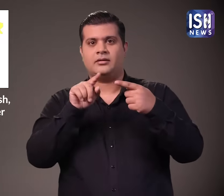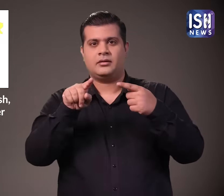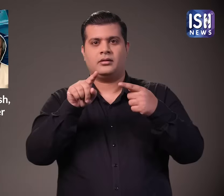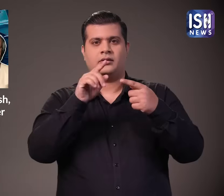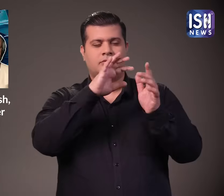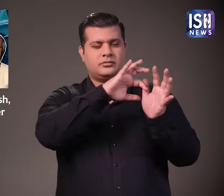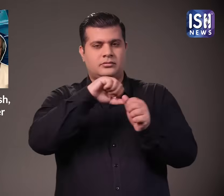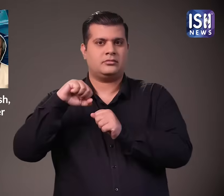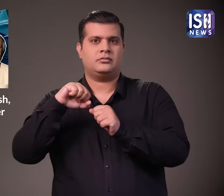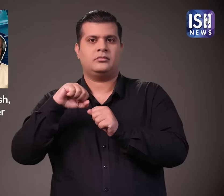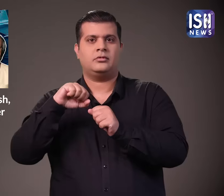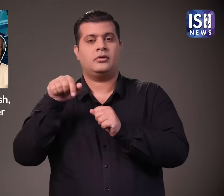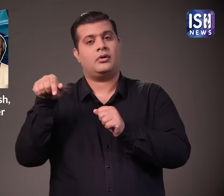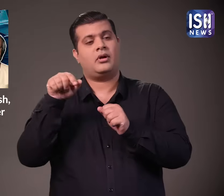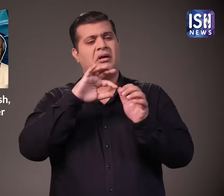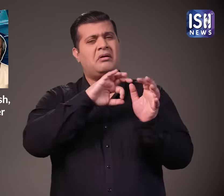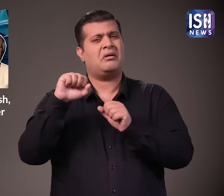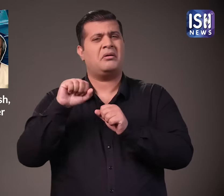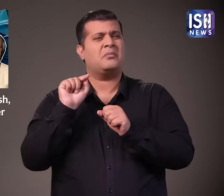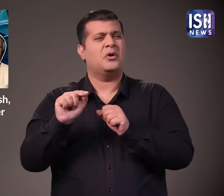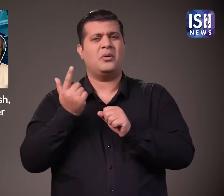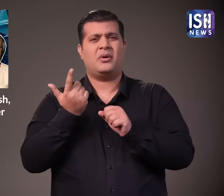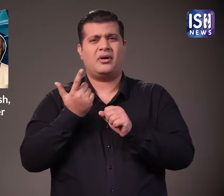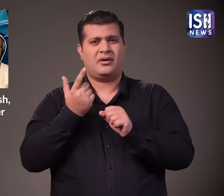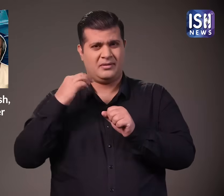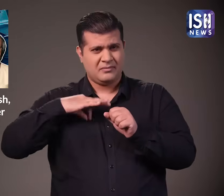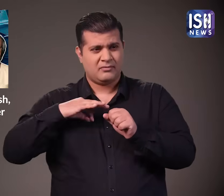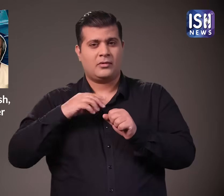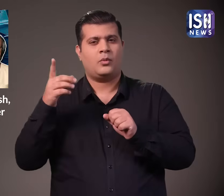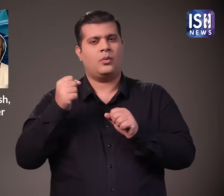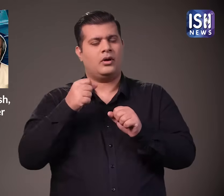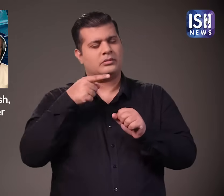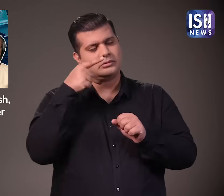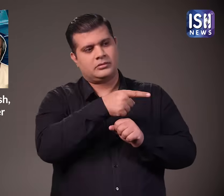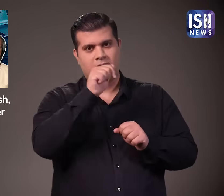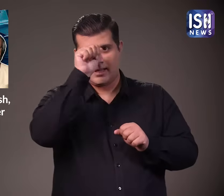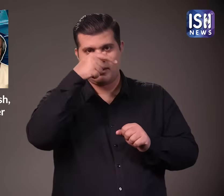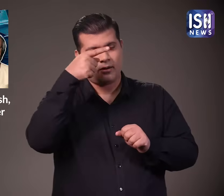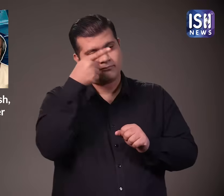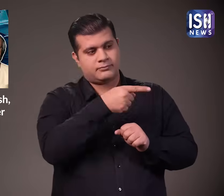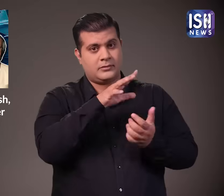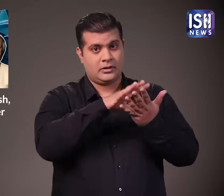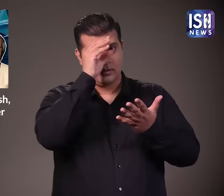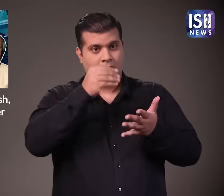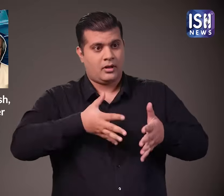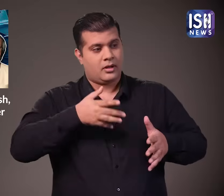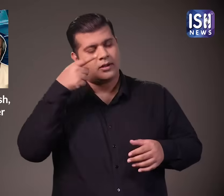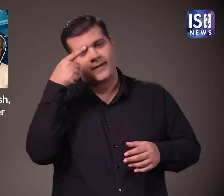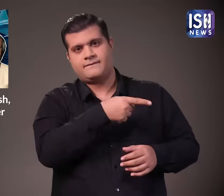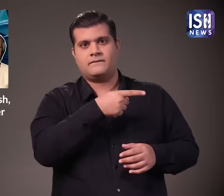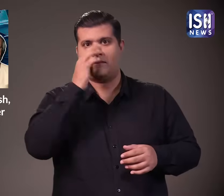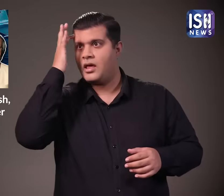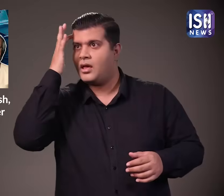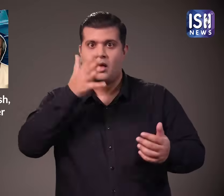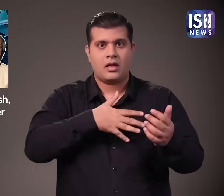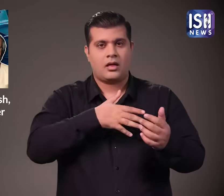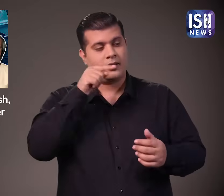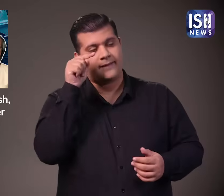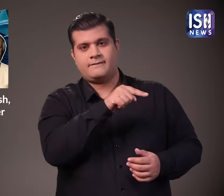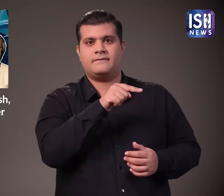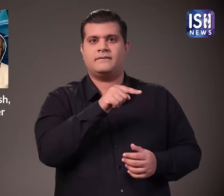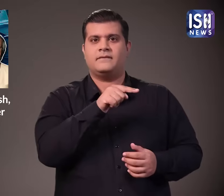Bangladesh is increasing its influence in these states not for direct gain, but to create pressure and fear in India.